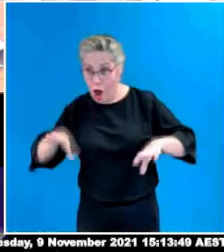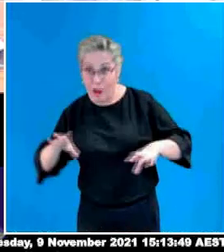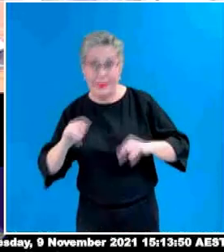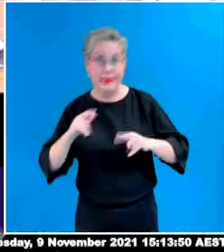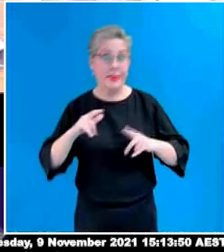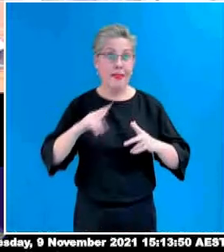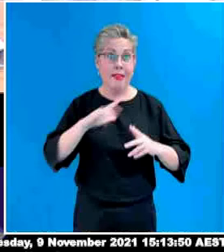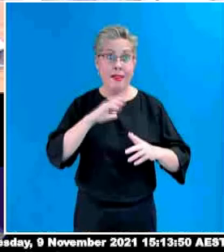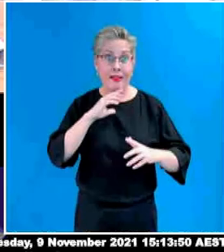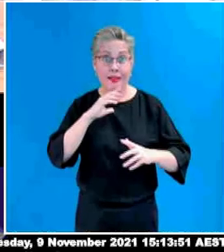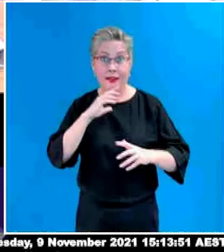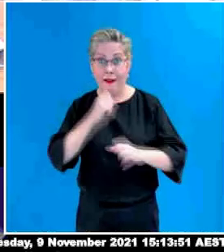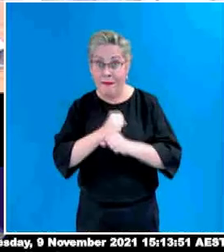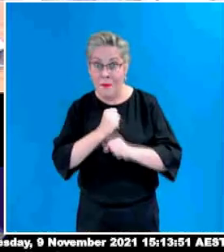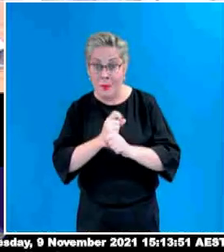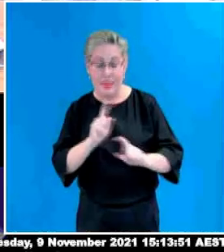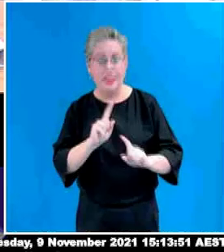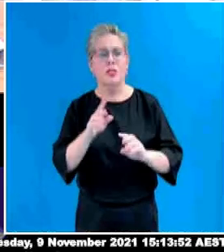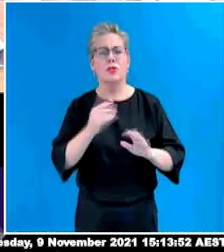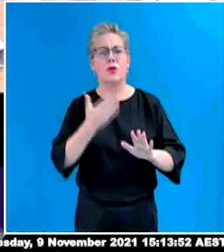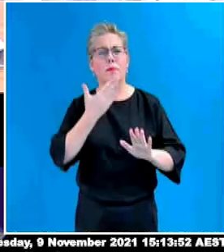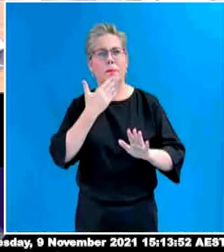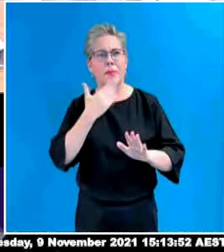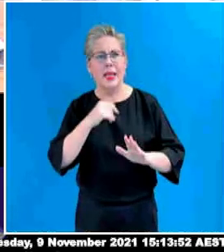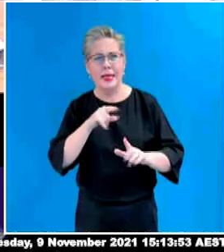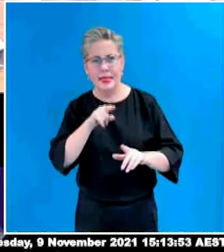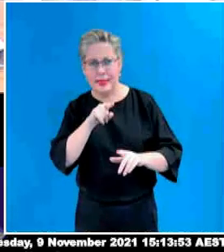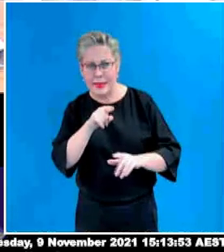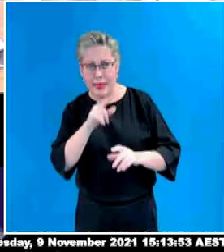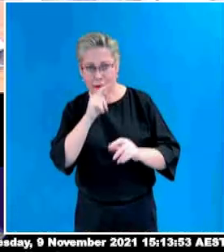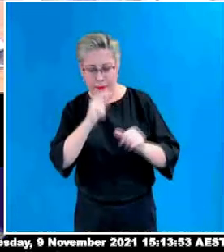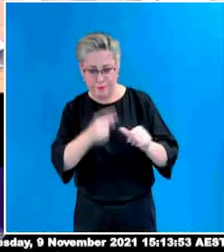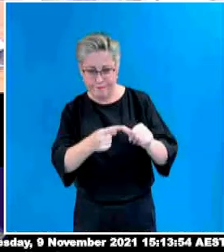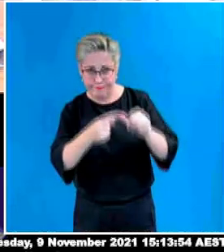Ms Robertson, you were about to answer the question put by Ms Eastman.